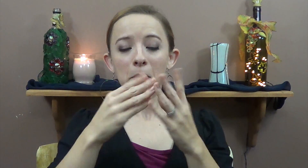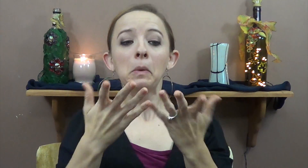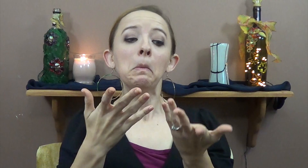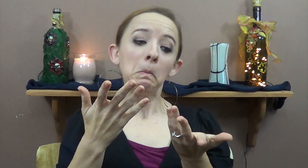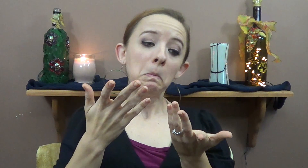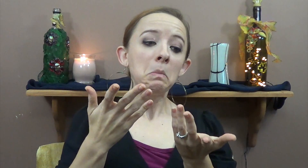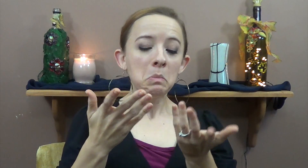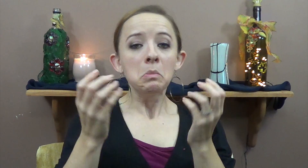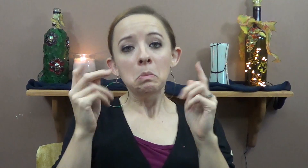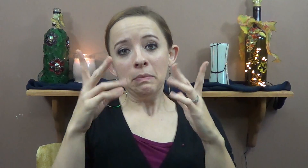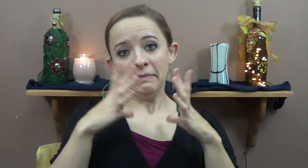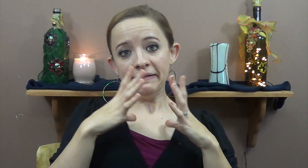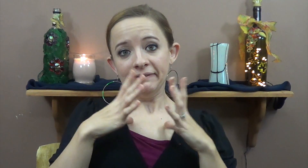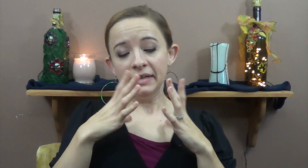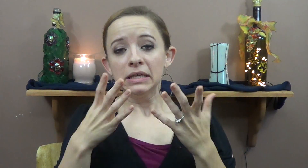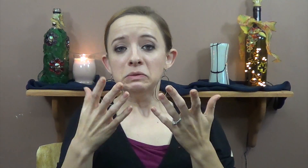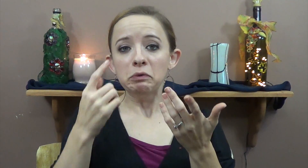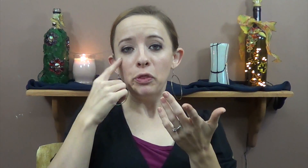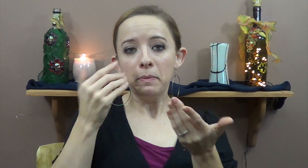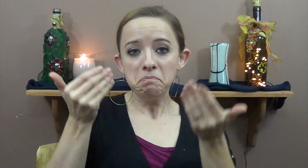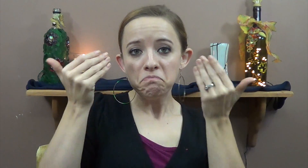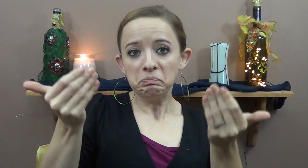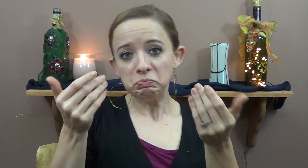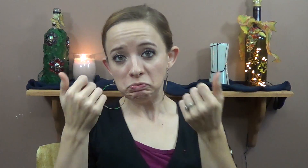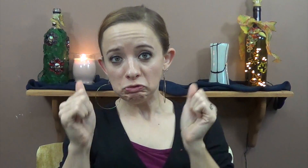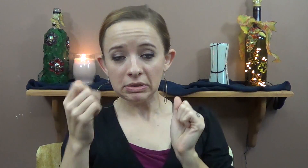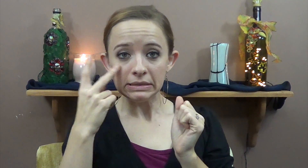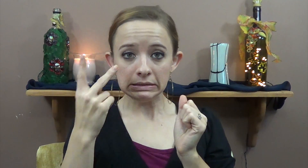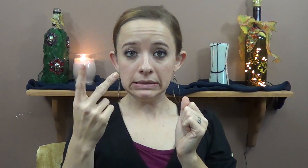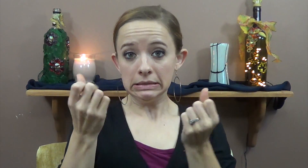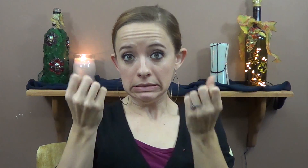them to learn sign language. So I thought I'd go ahead and